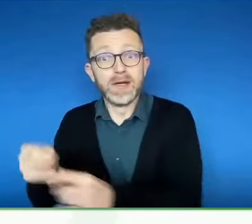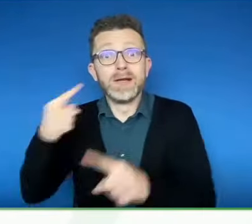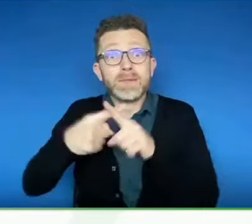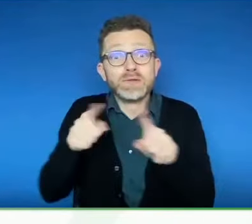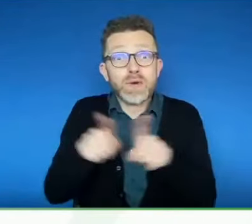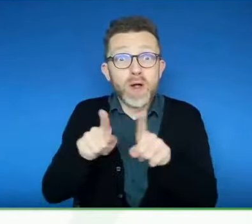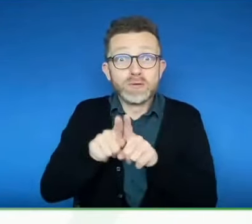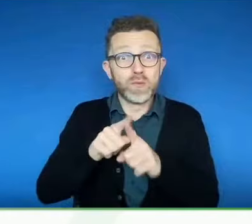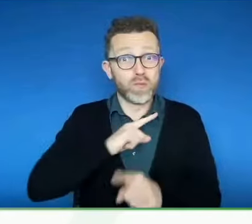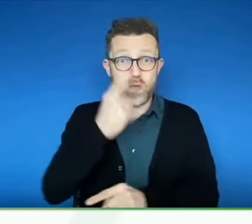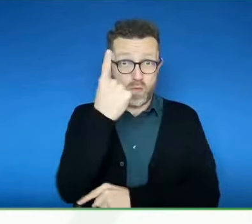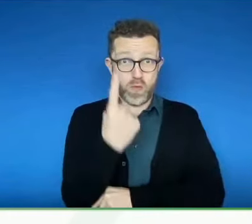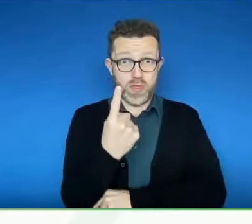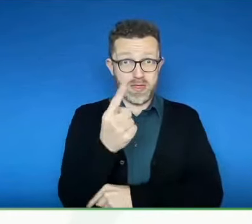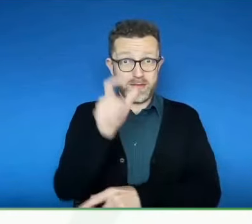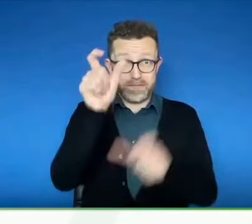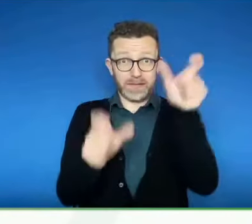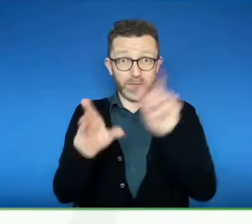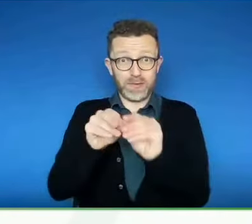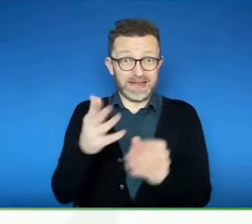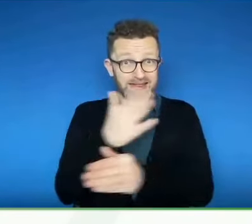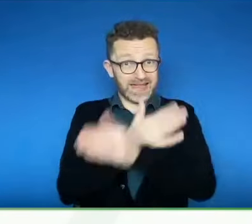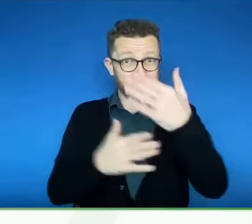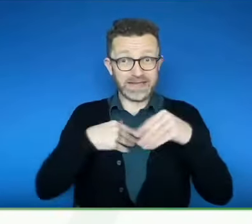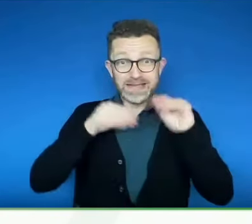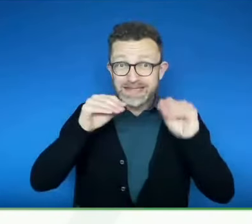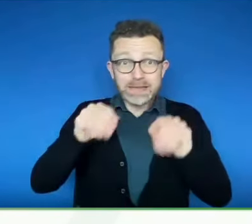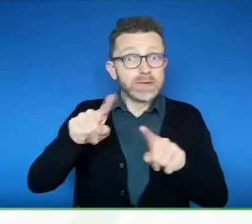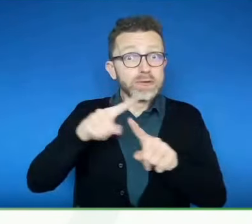we make these people more independent in their lives when